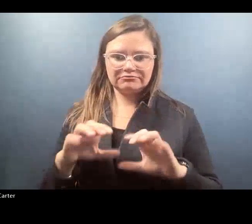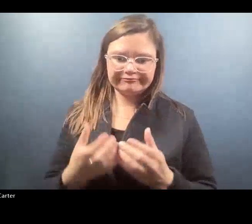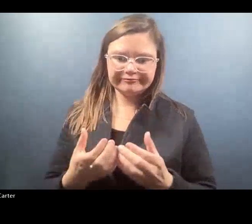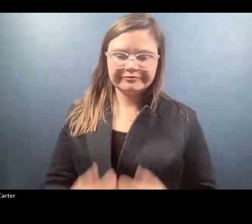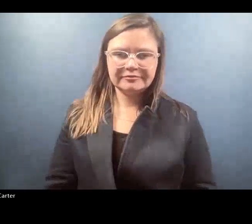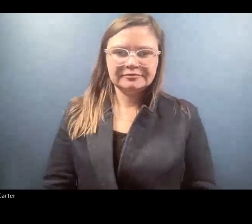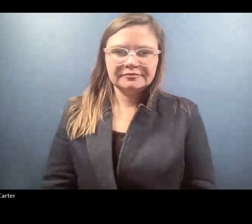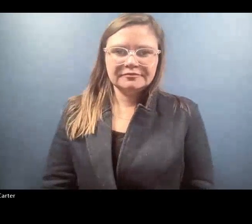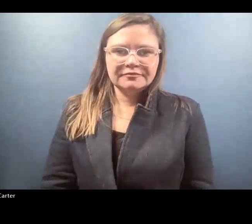OK, thank you.